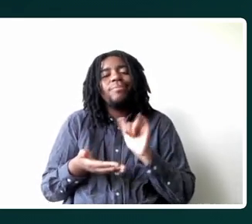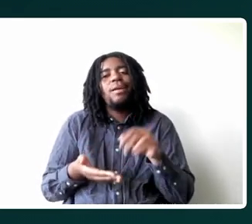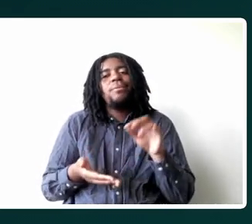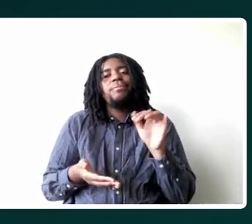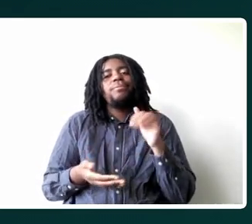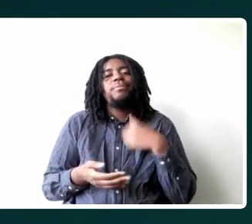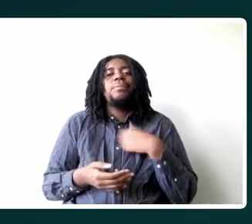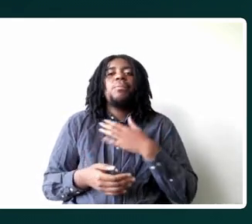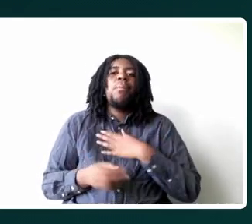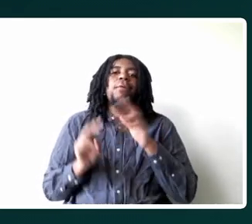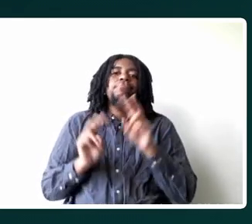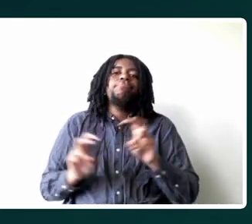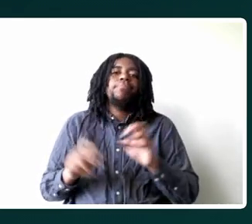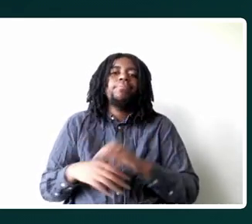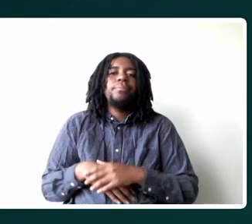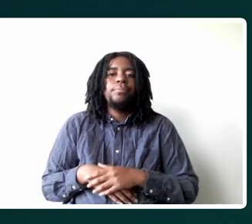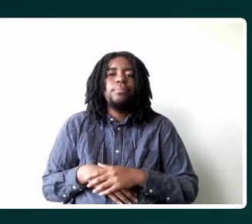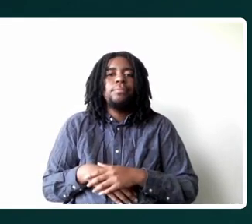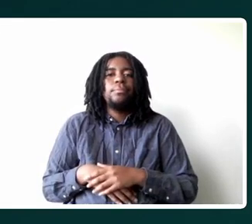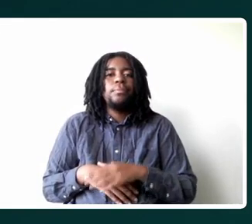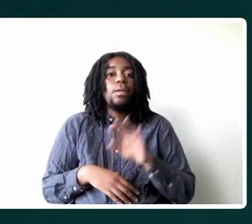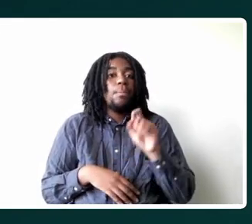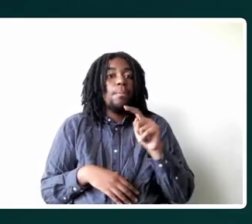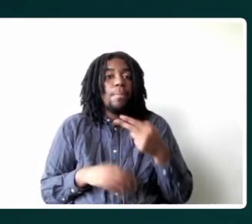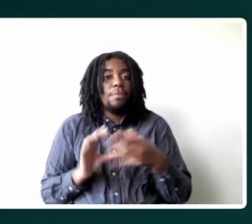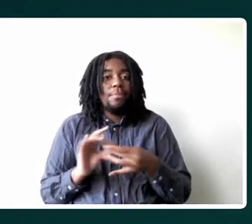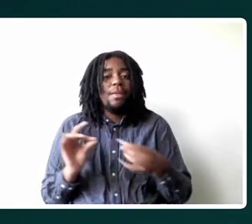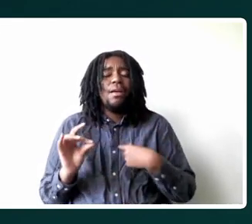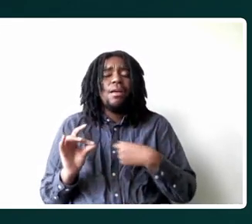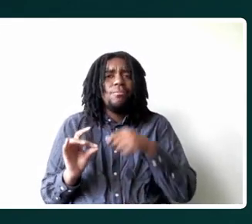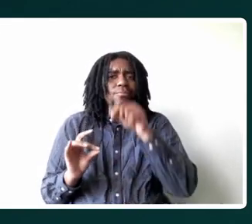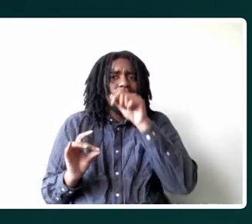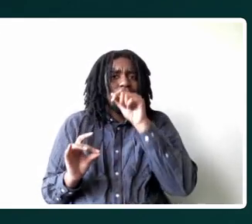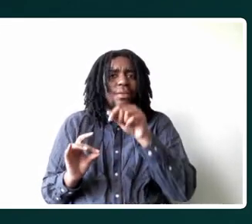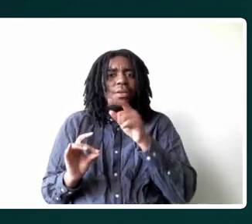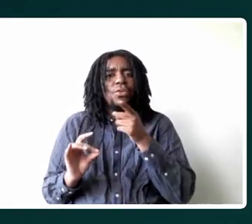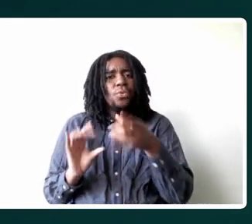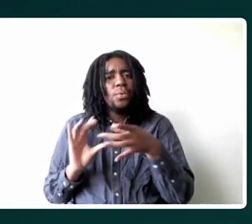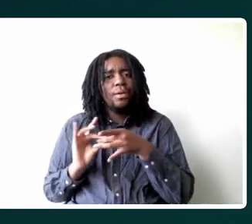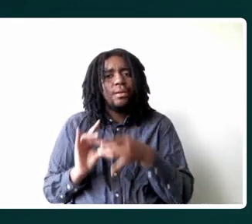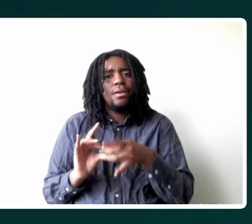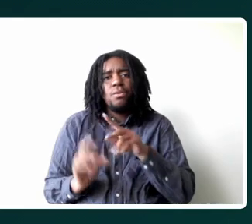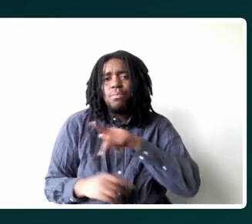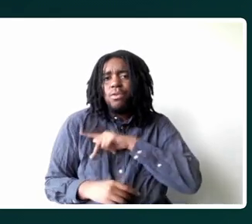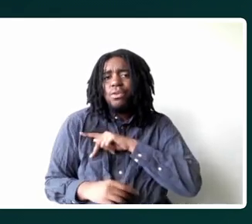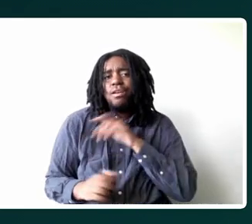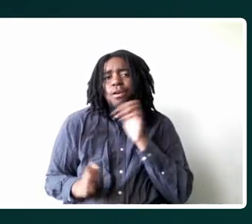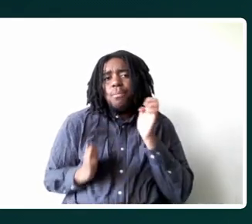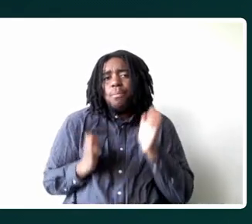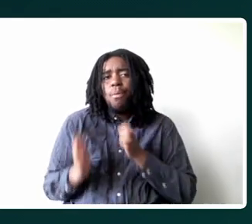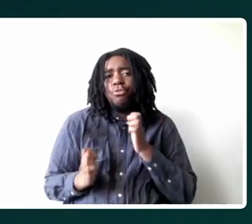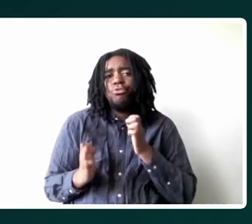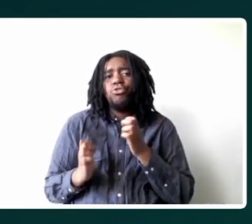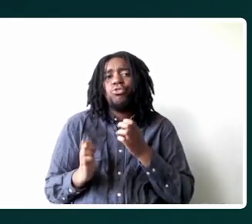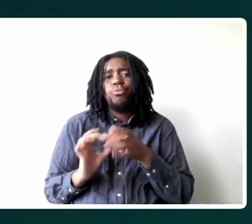Beth Evans: I love that it sounds like you are connecting with it on a personal and even emotional level. Even though it's not something that you yourself